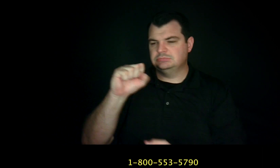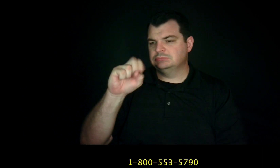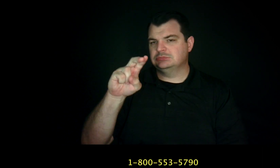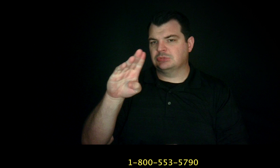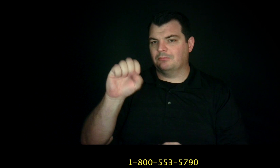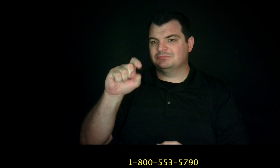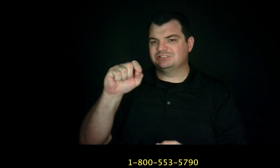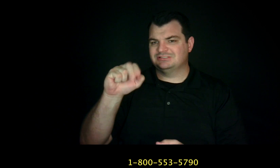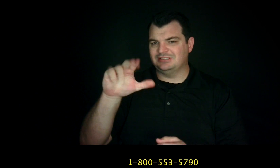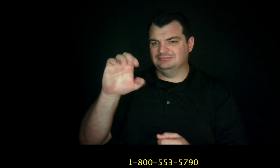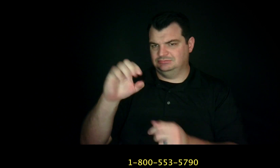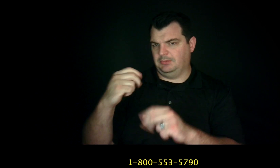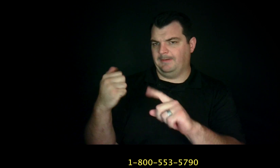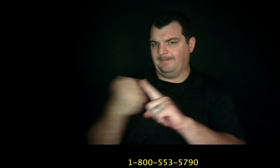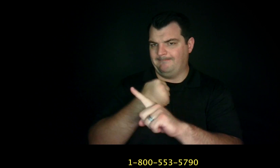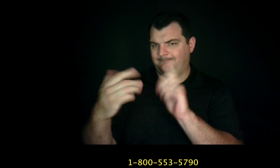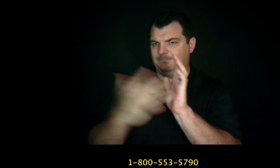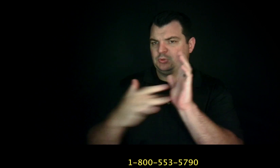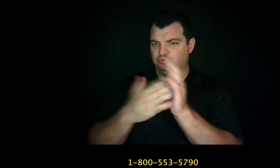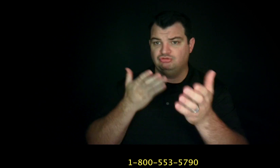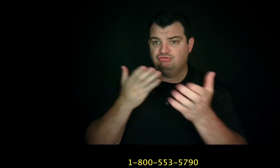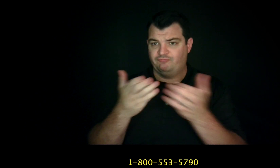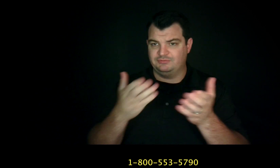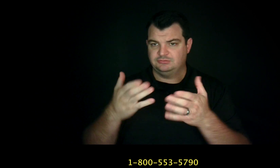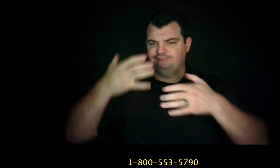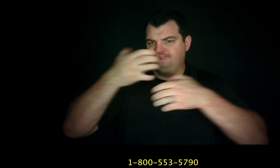1-800-553-5790